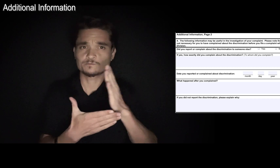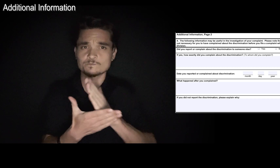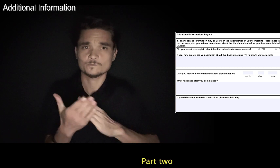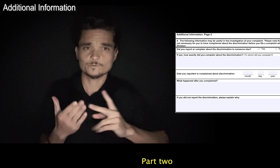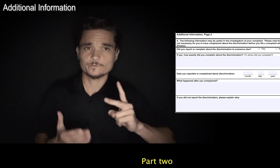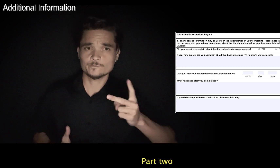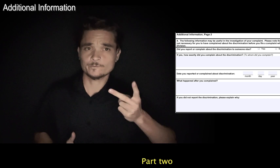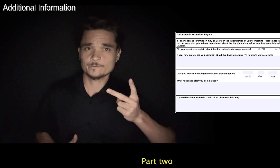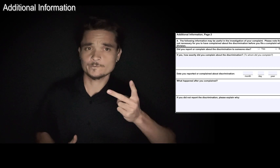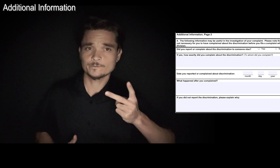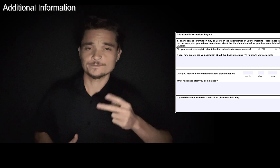Part two